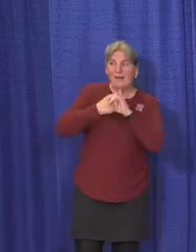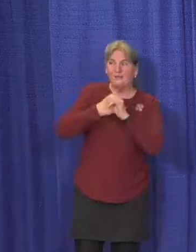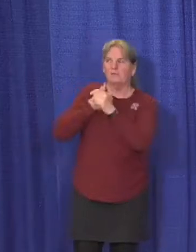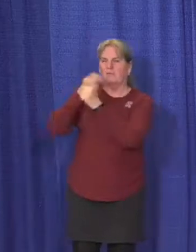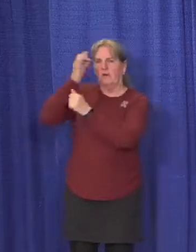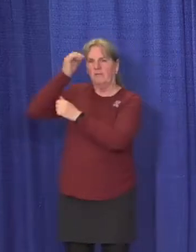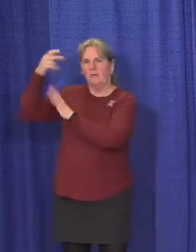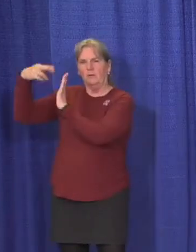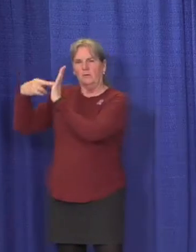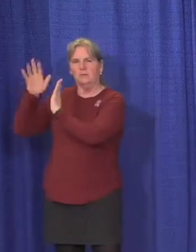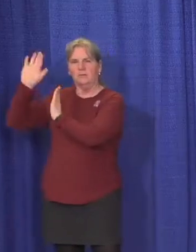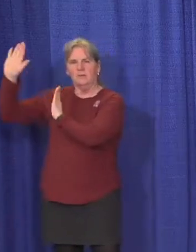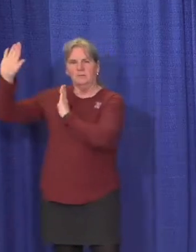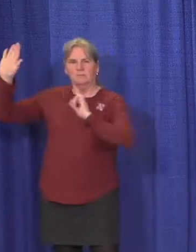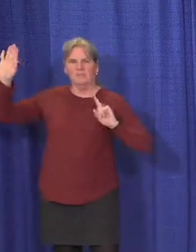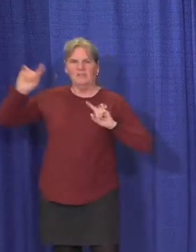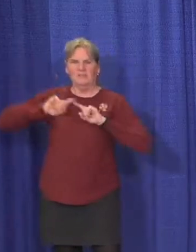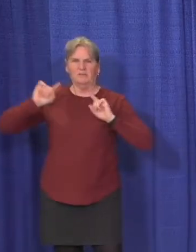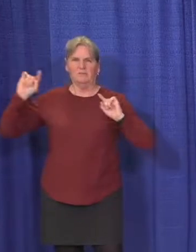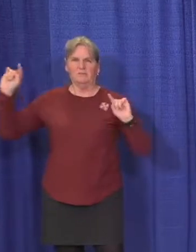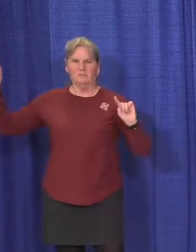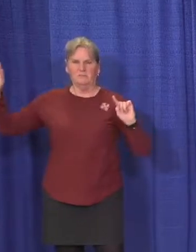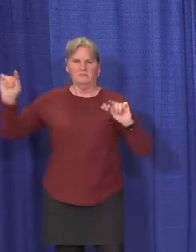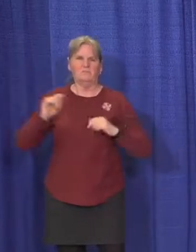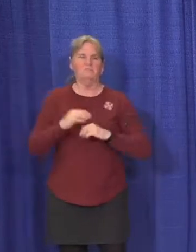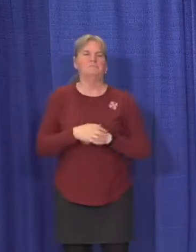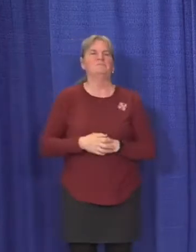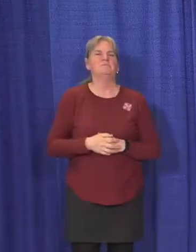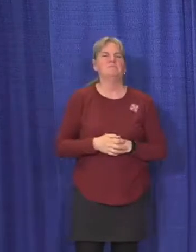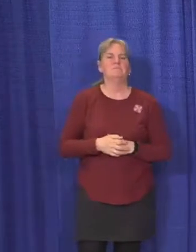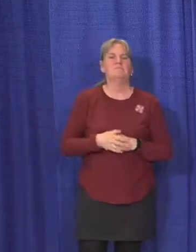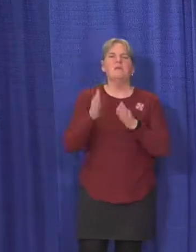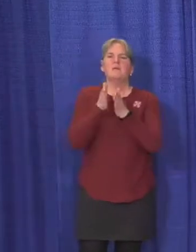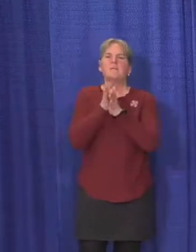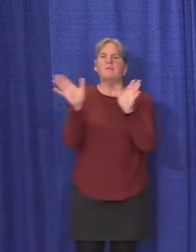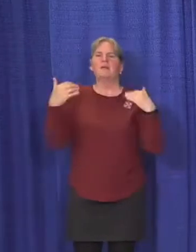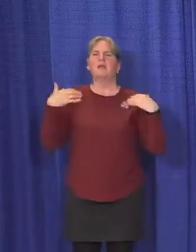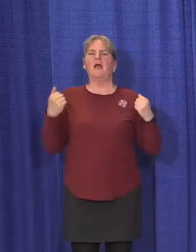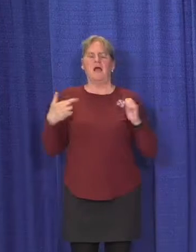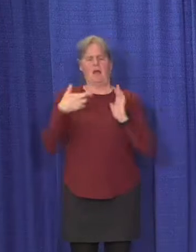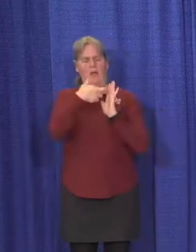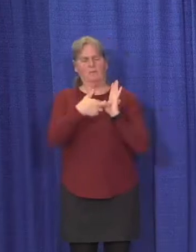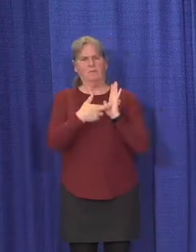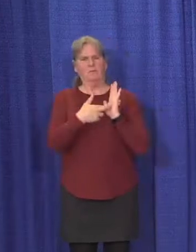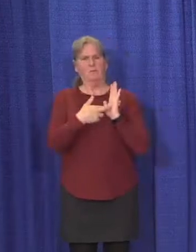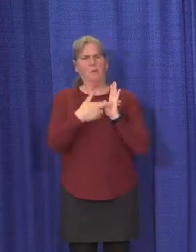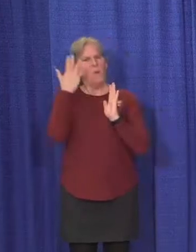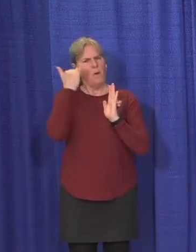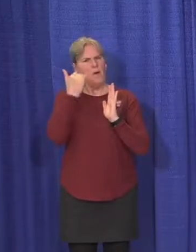quarantine guidance. Secondly I want to address public health measures as a hole